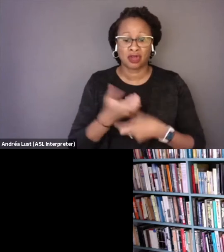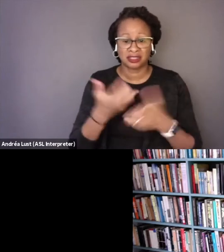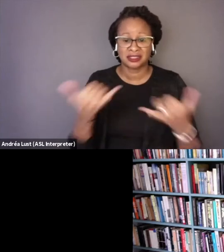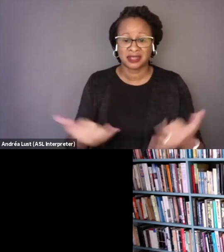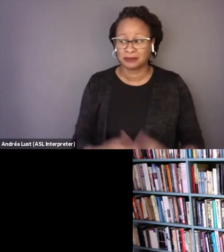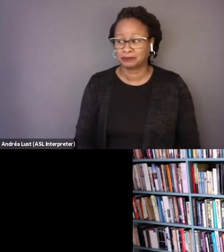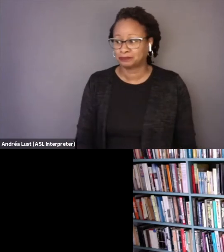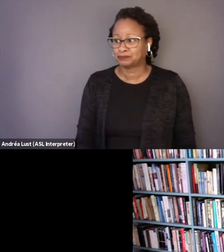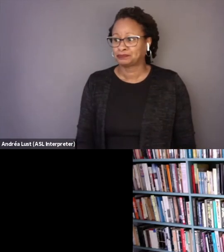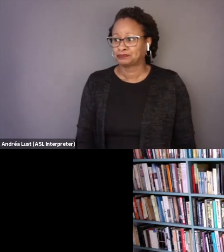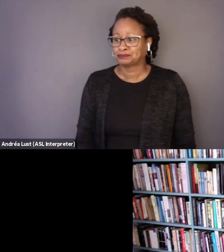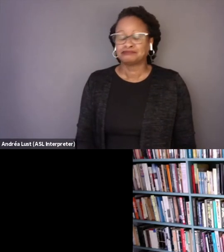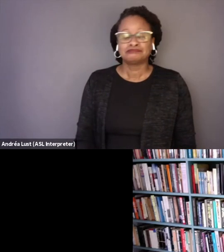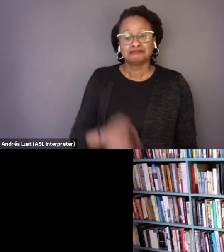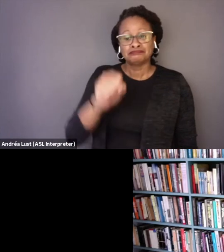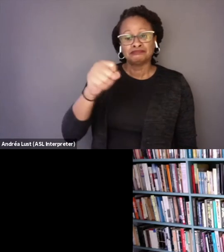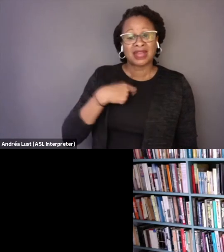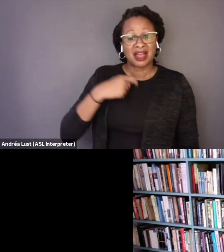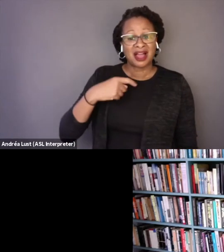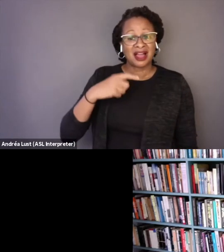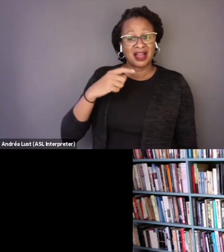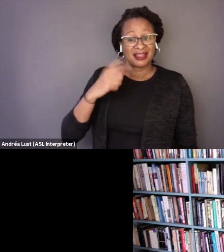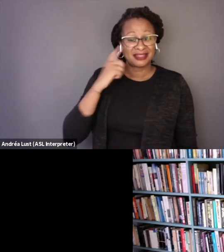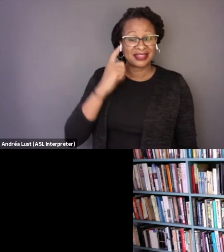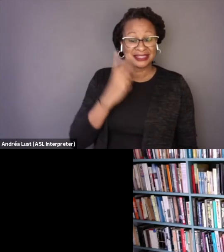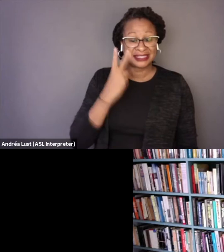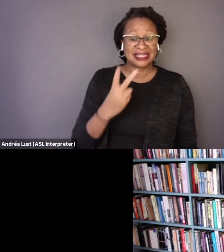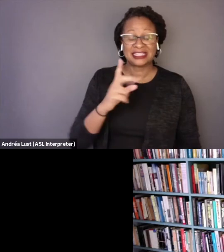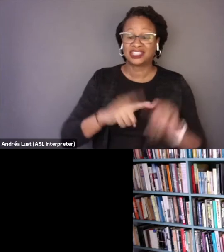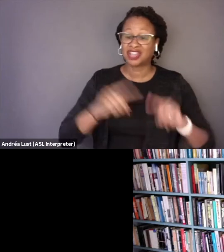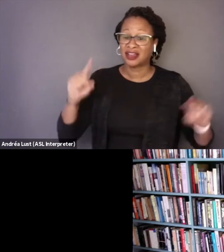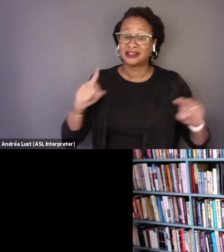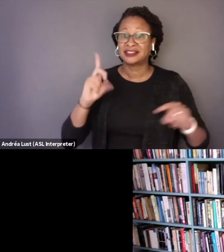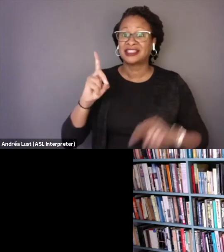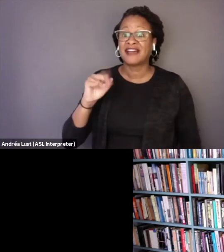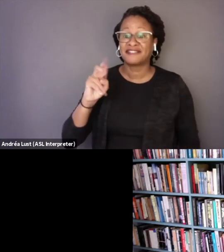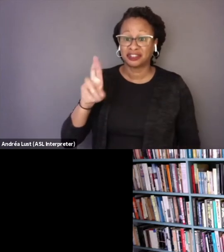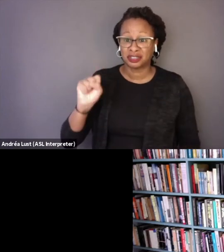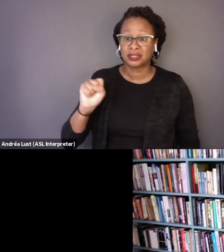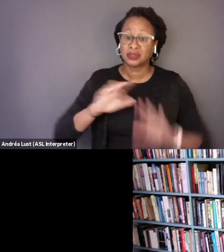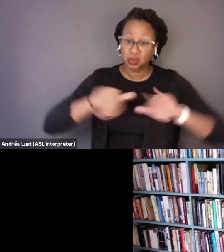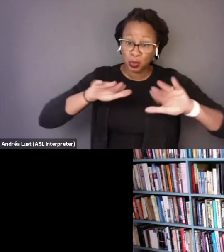Yeah, I think seeing divers swimming, holding on to sea turtles,